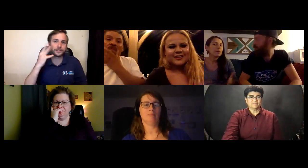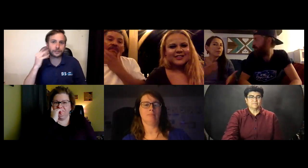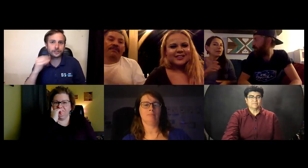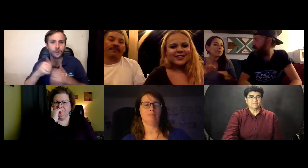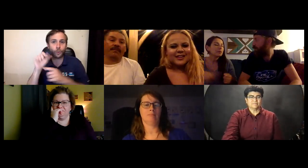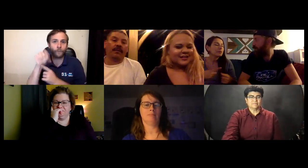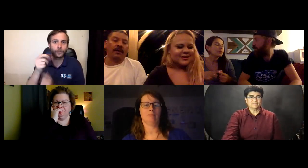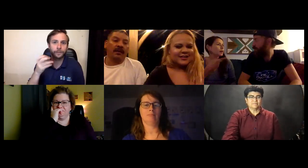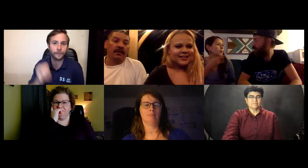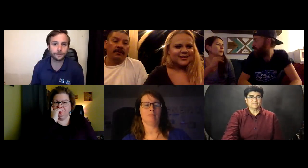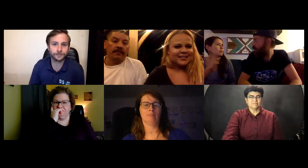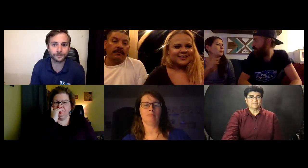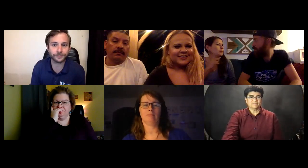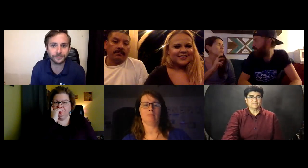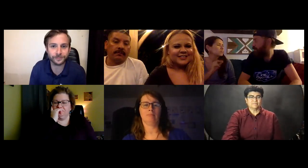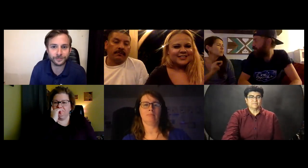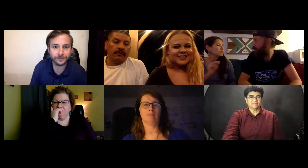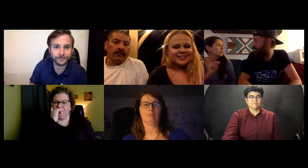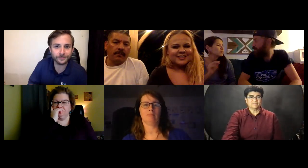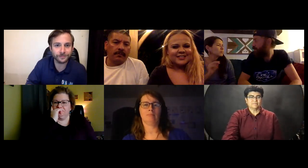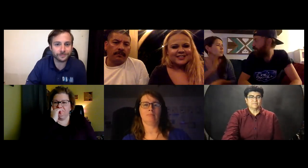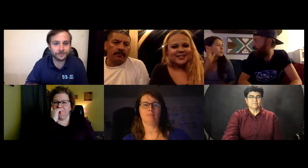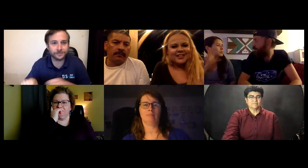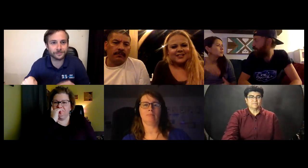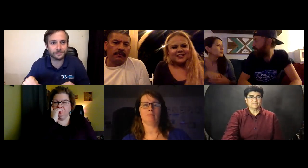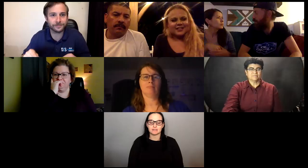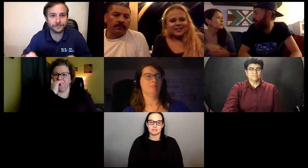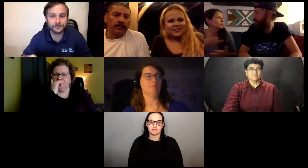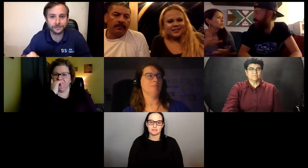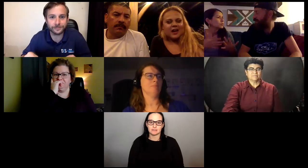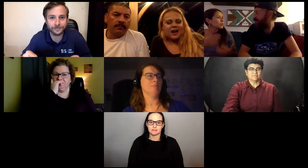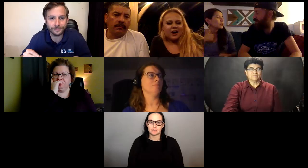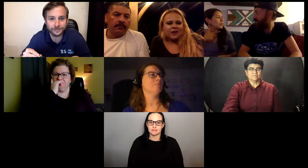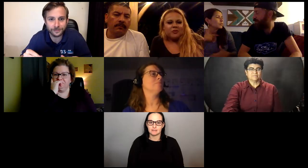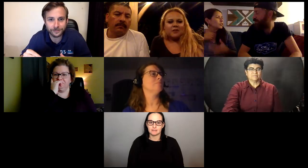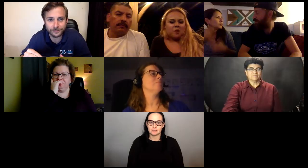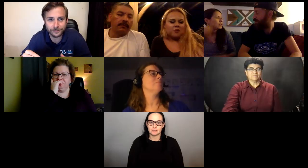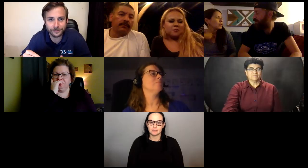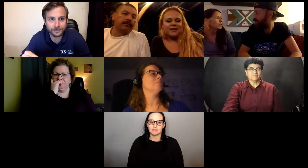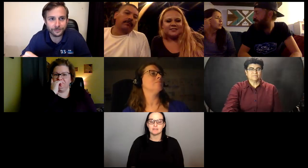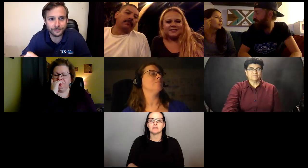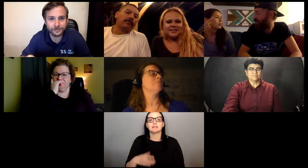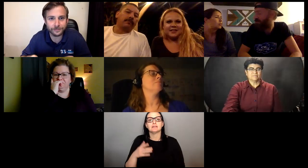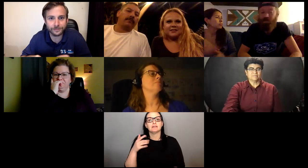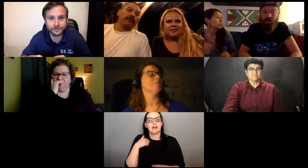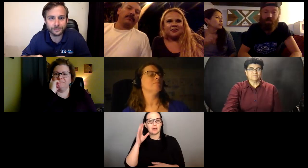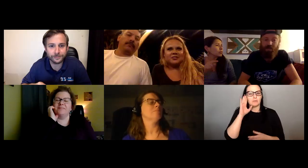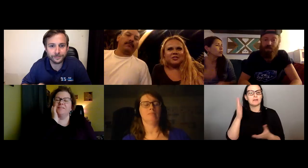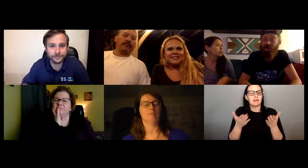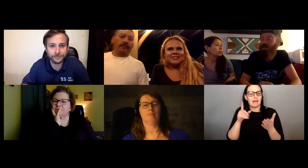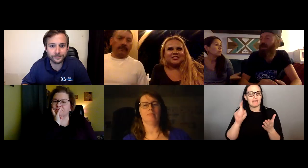barriers for your child that may have what you may have experienced i would have probably have to say our